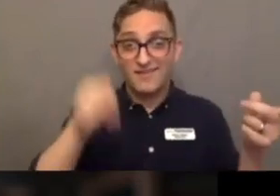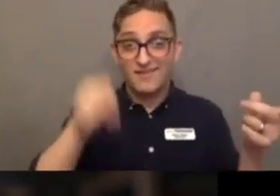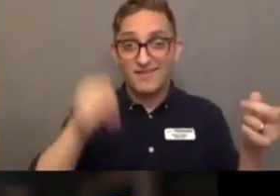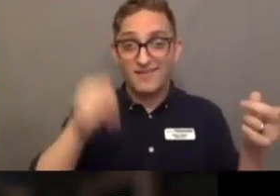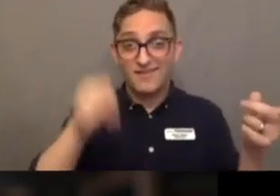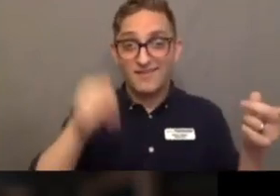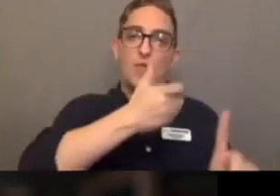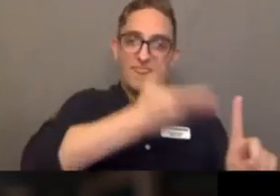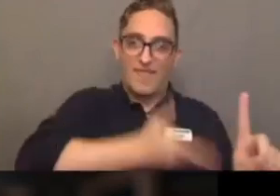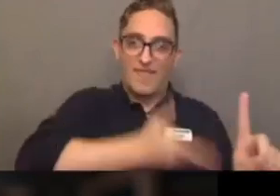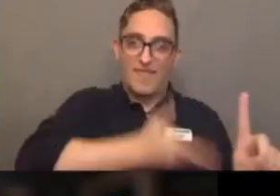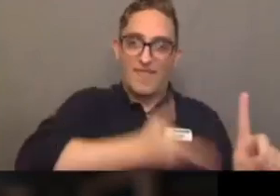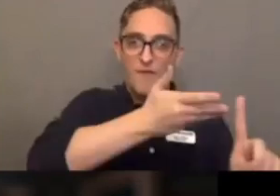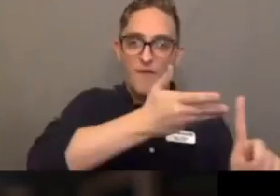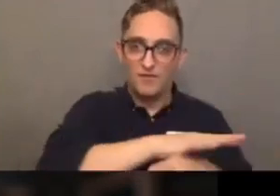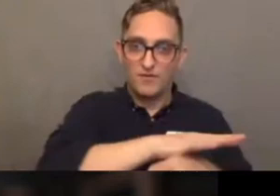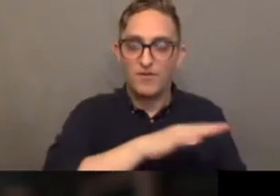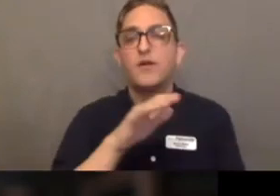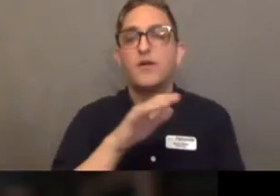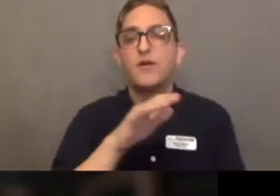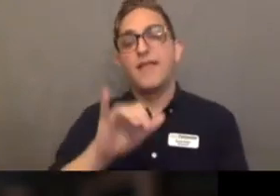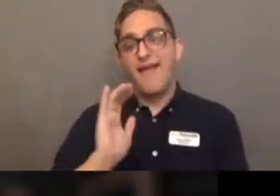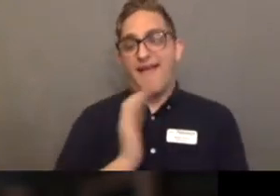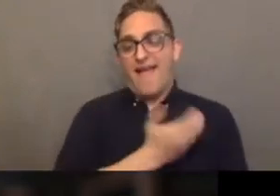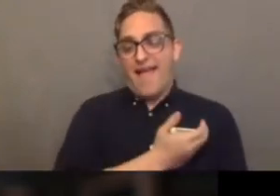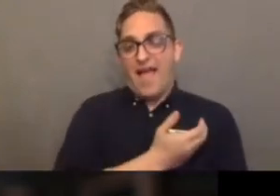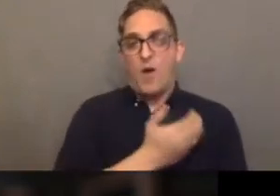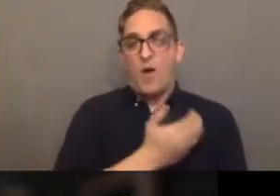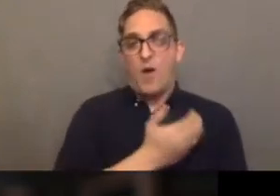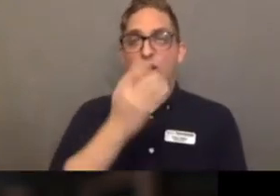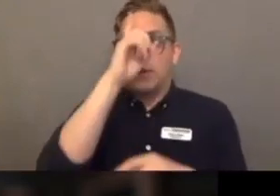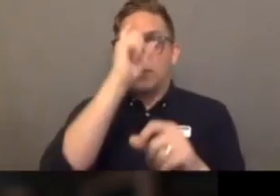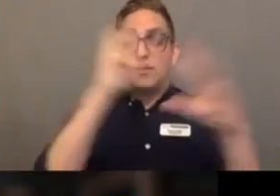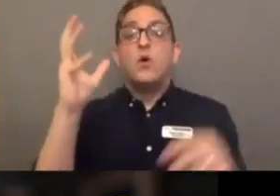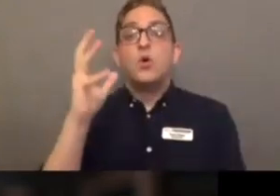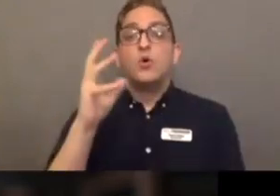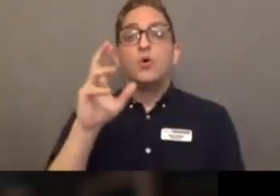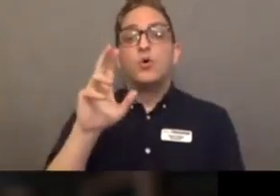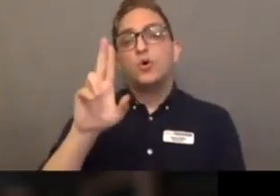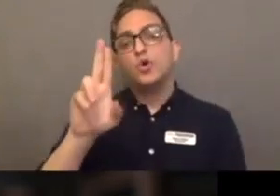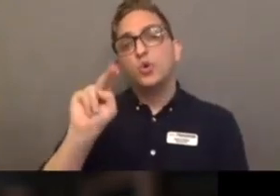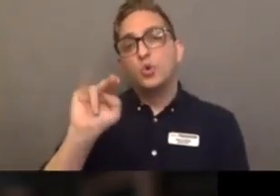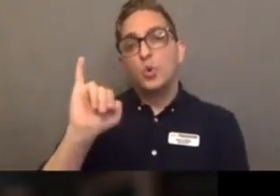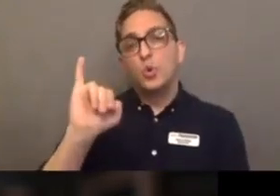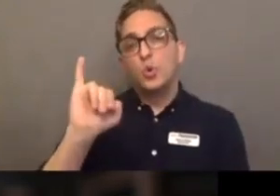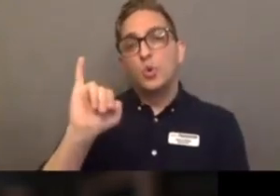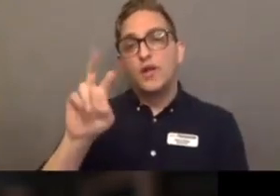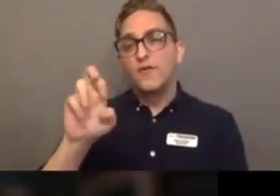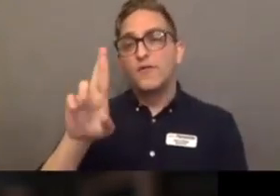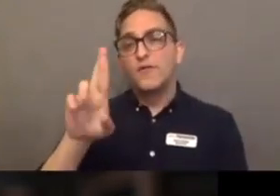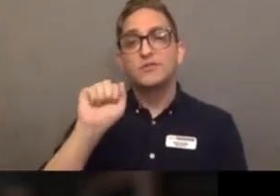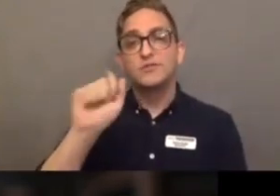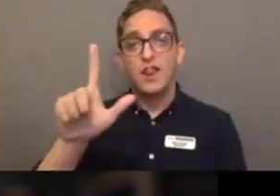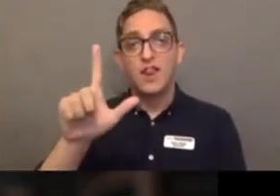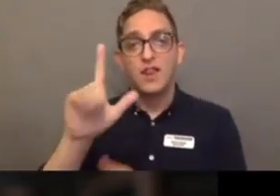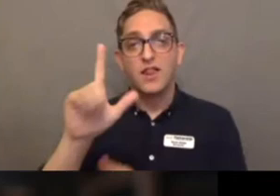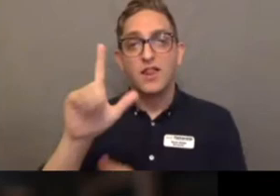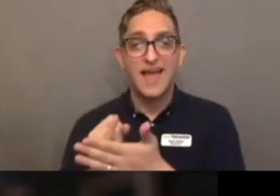That's where the field of universal design has come about. And at our school in Chattanooga,